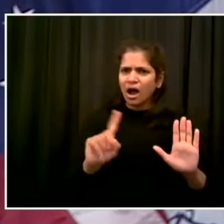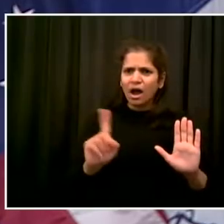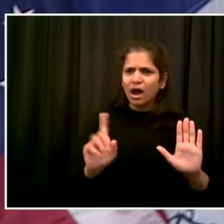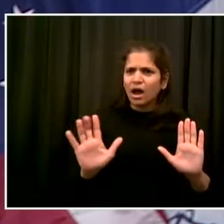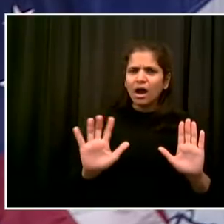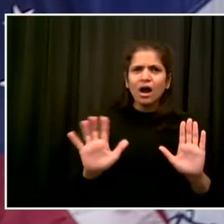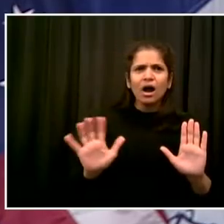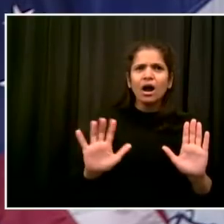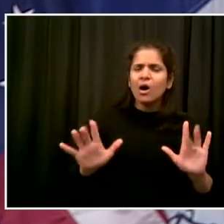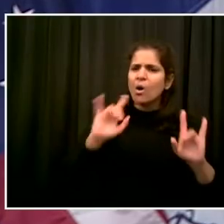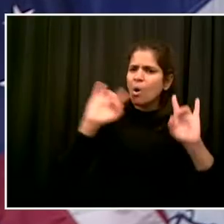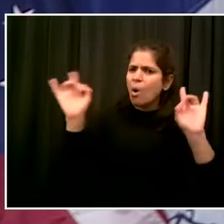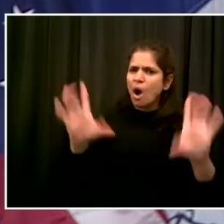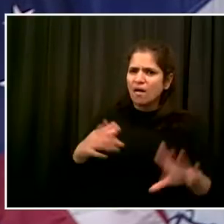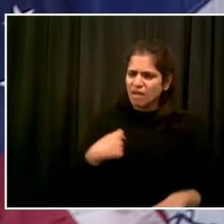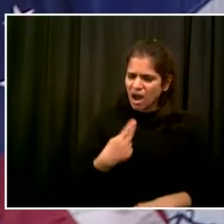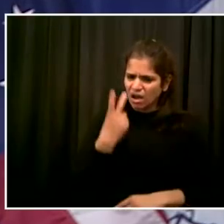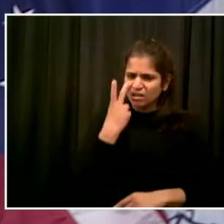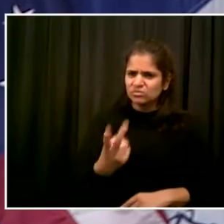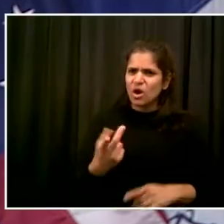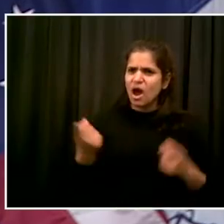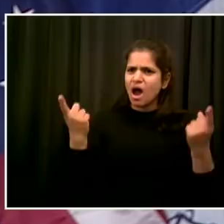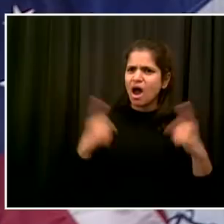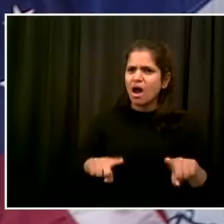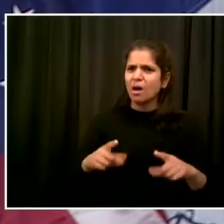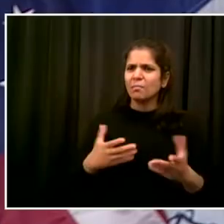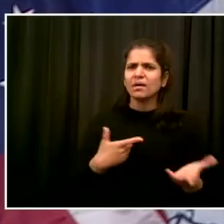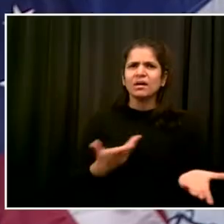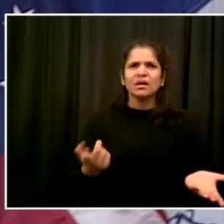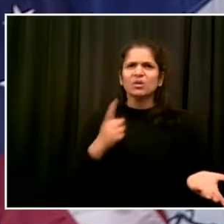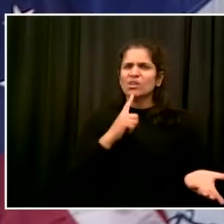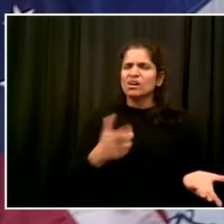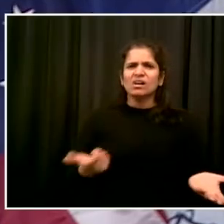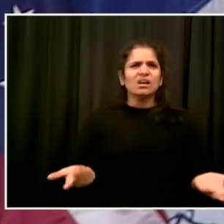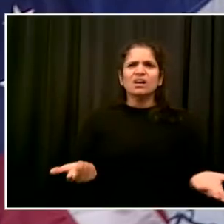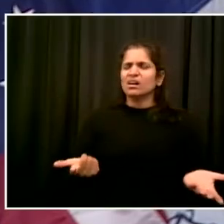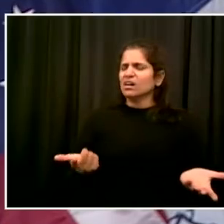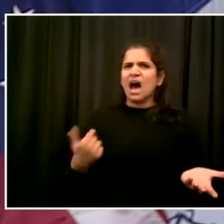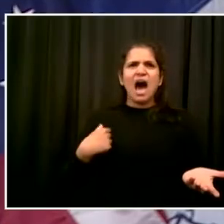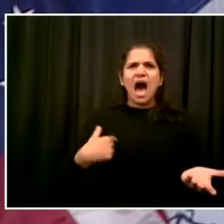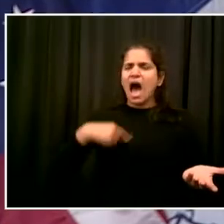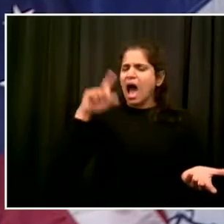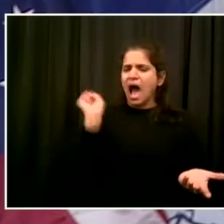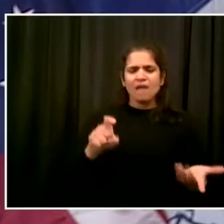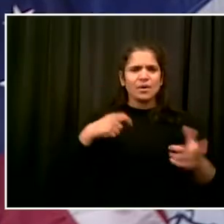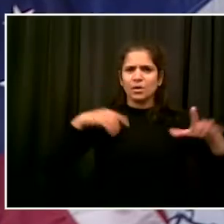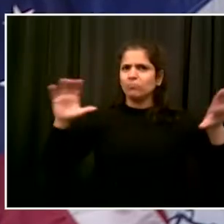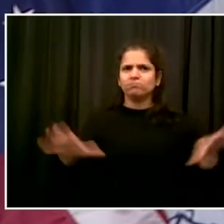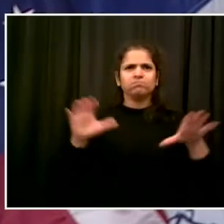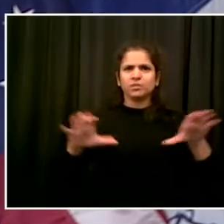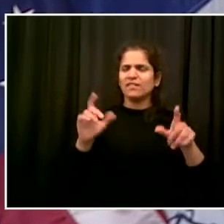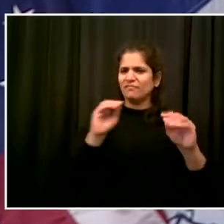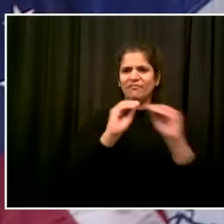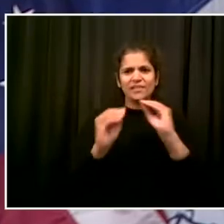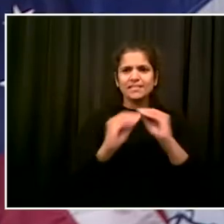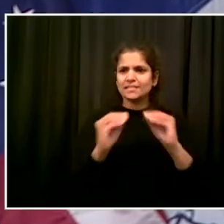INDICTMENT TO CALL HIM AN AFRICAN-AMERICAN MALE, IT WAS HEARTBREAKING D ANSA HYSO W MUCH MORE WE HAVE TO DO TO FIX THINGS THAT ANYONE COULD EVEN THINK THAT WAY.